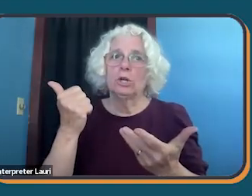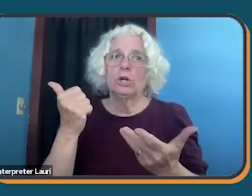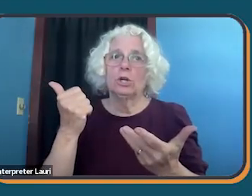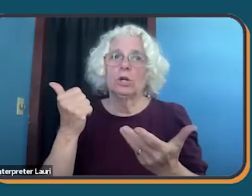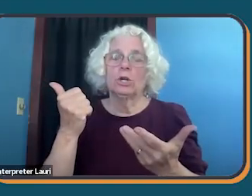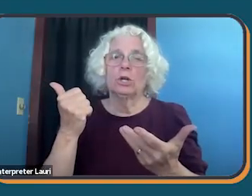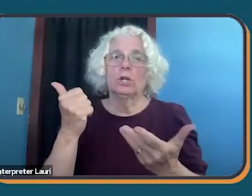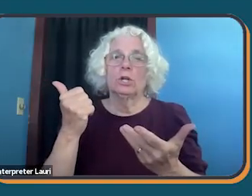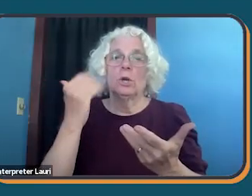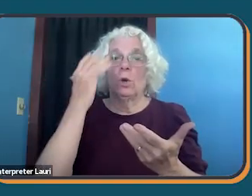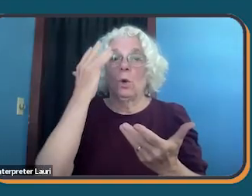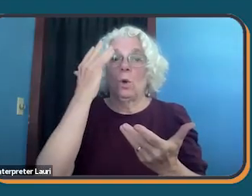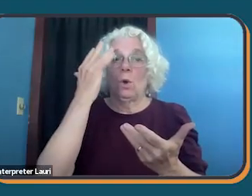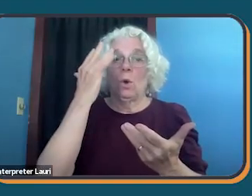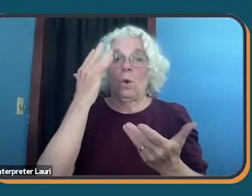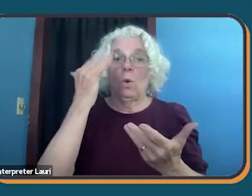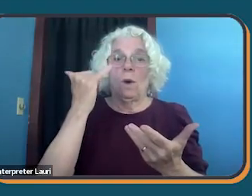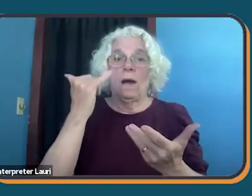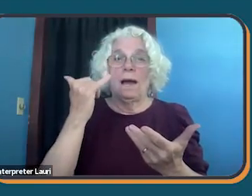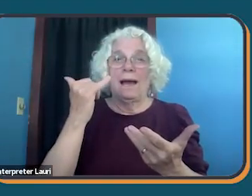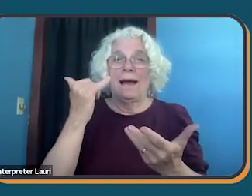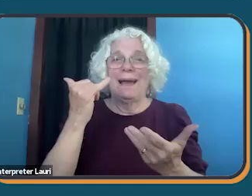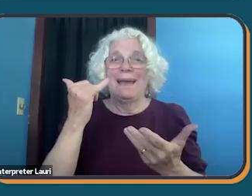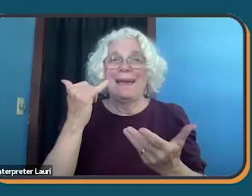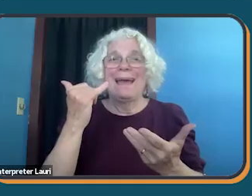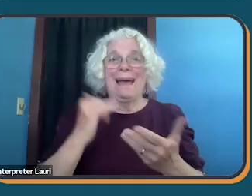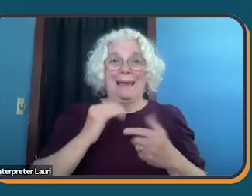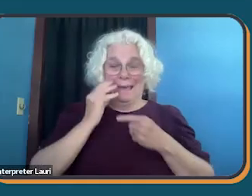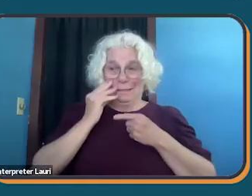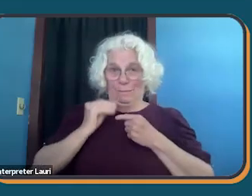because I knew what was gonna happen.